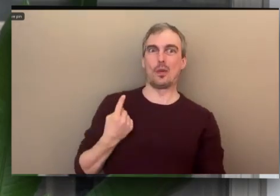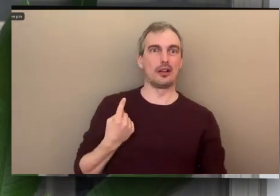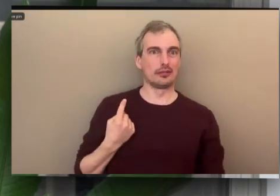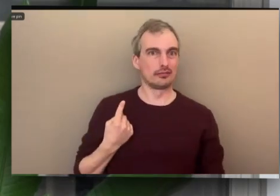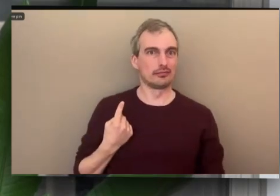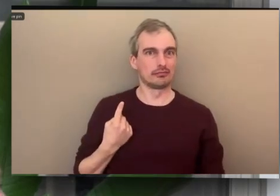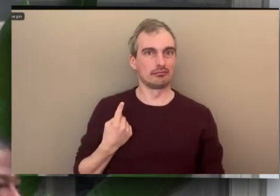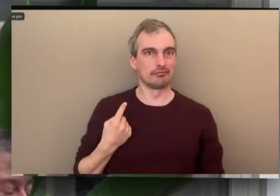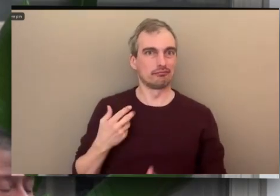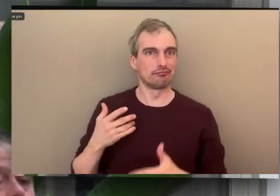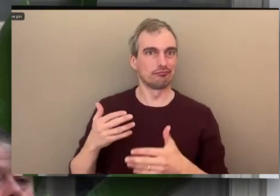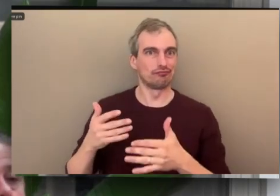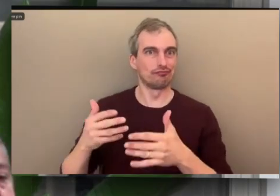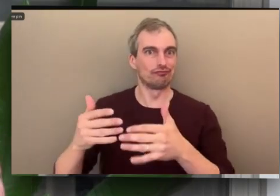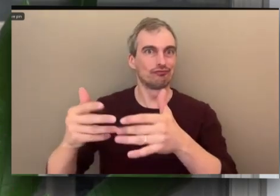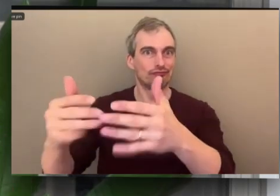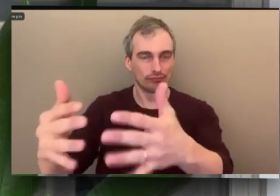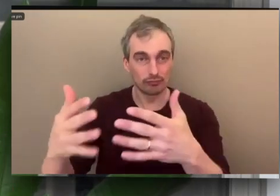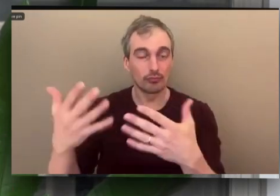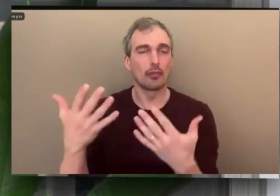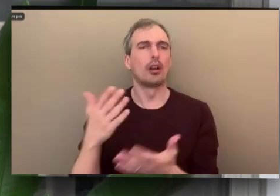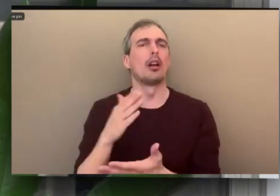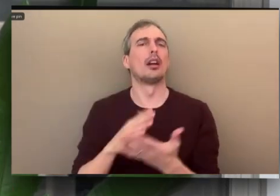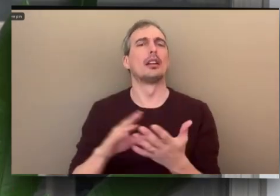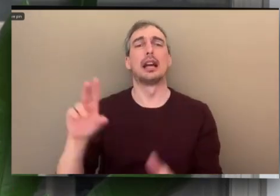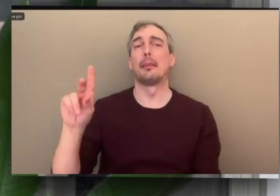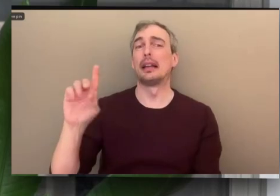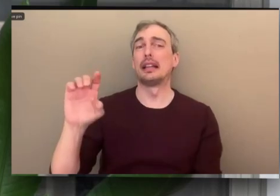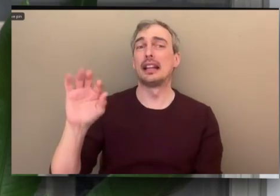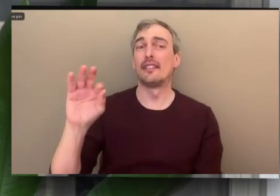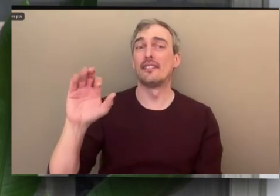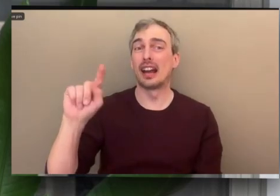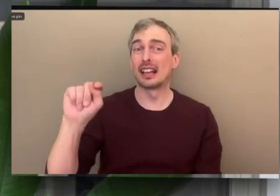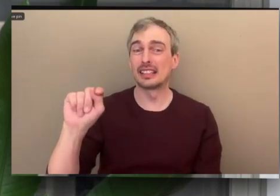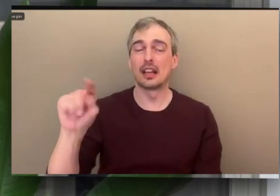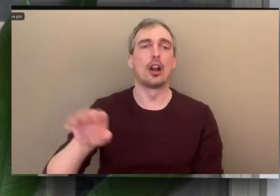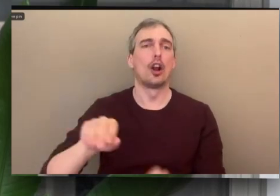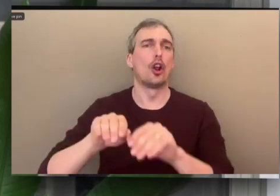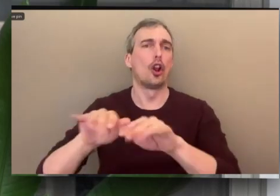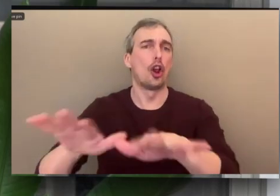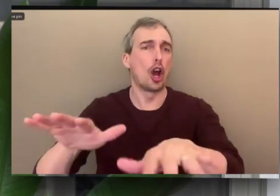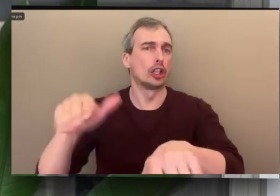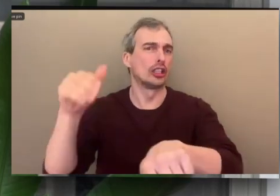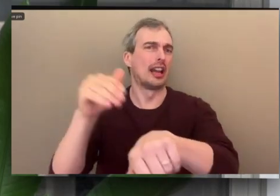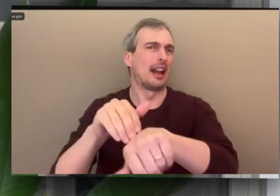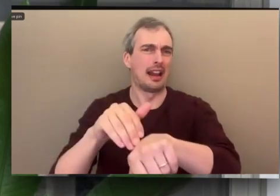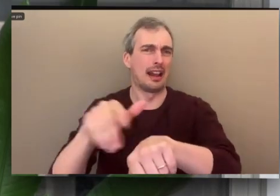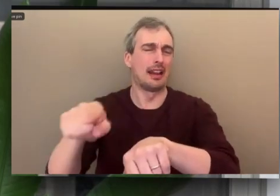There's some defect when you launch. But how do we minimize the number of defects, number one? And number two...